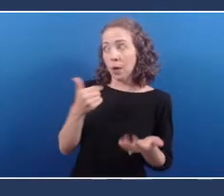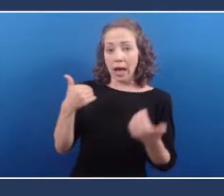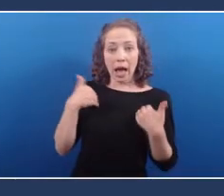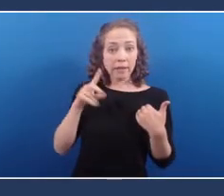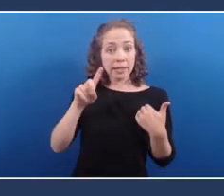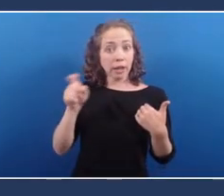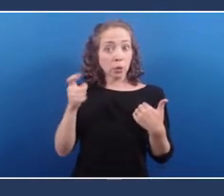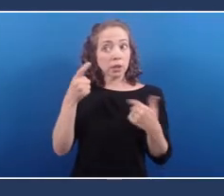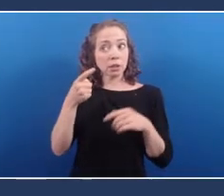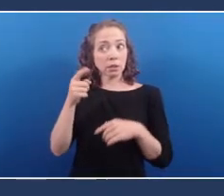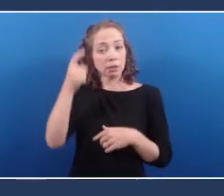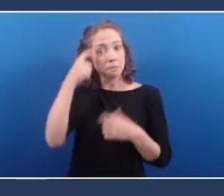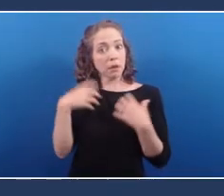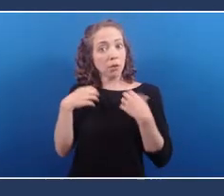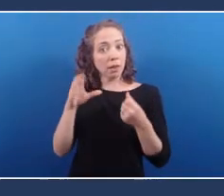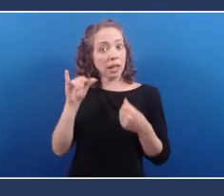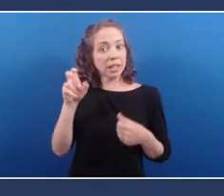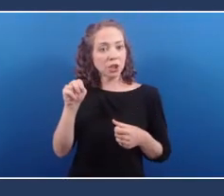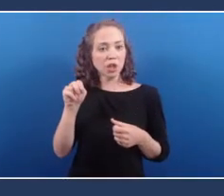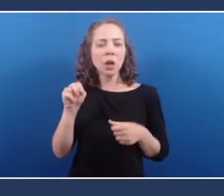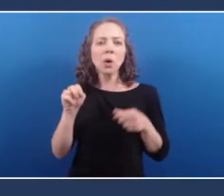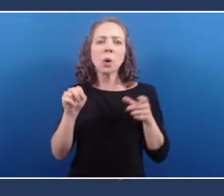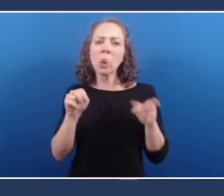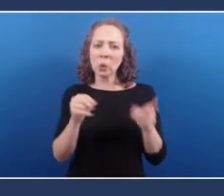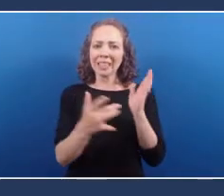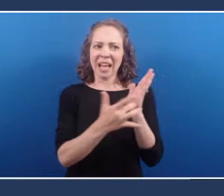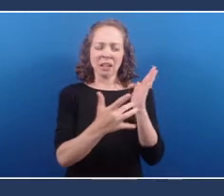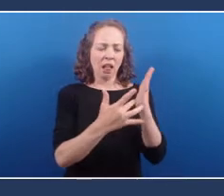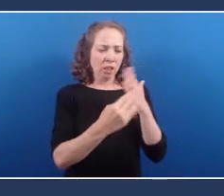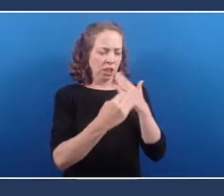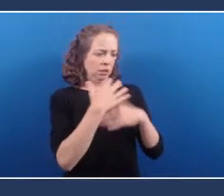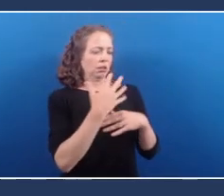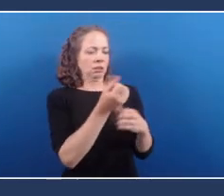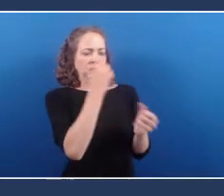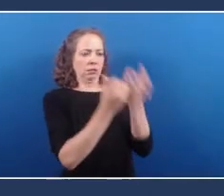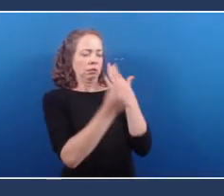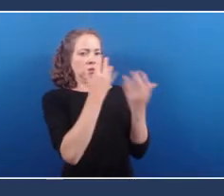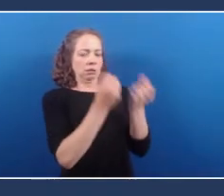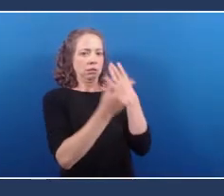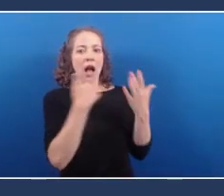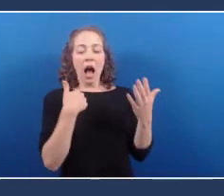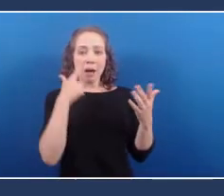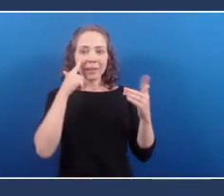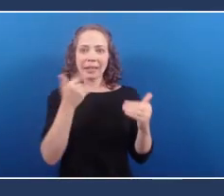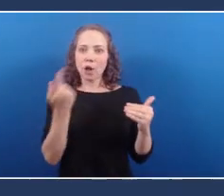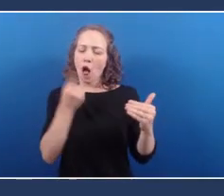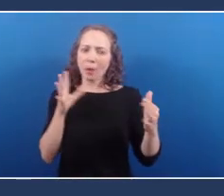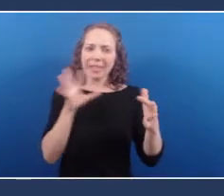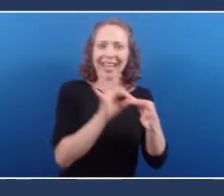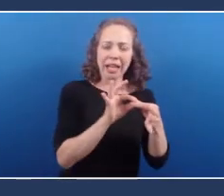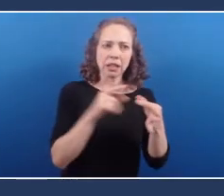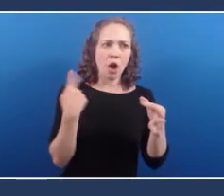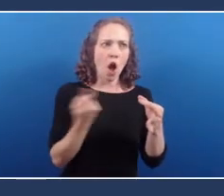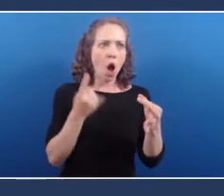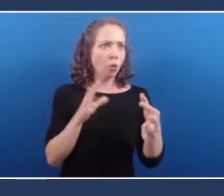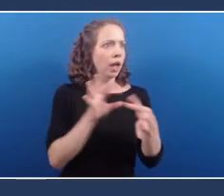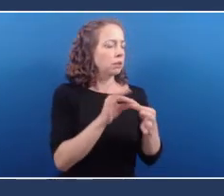be much, much worse when we are always expected to be on, always expected to be connected.